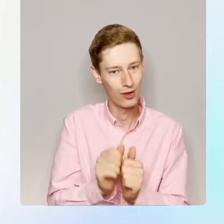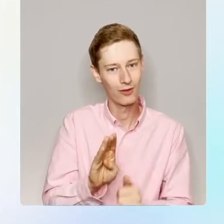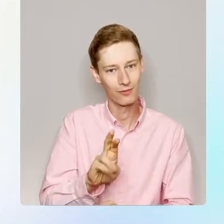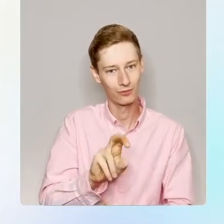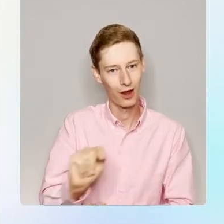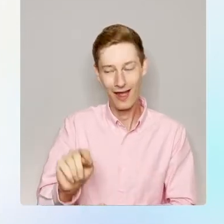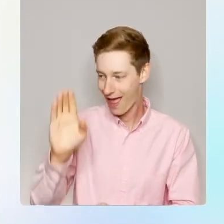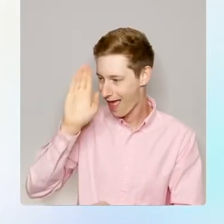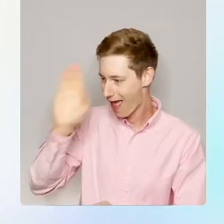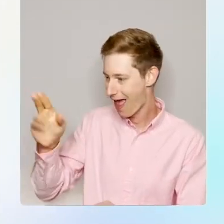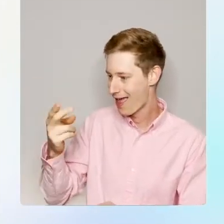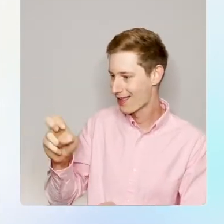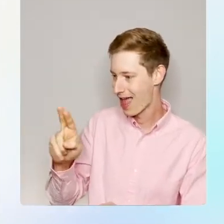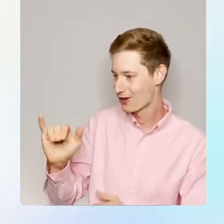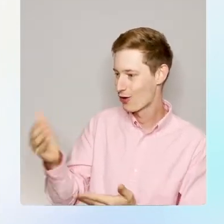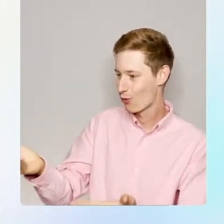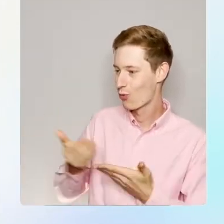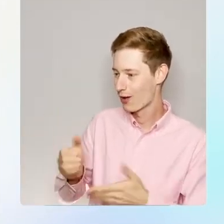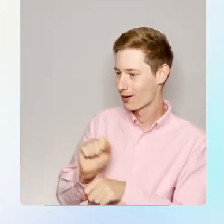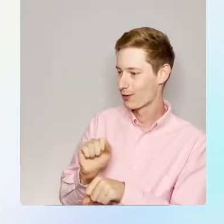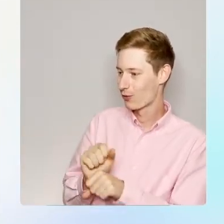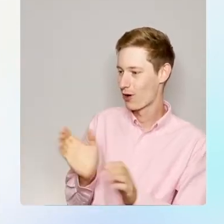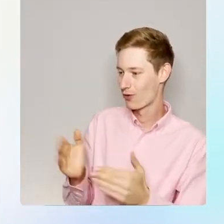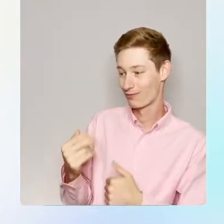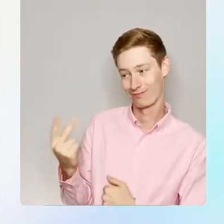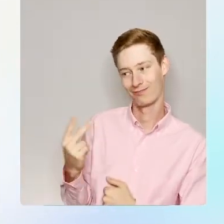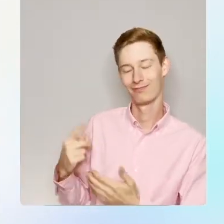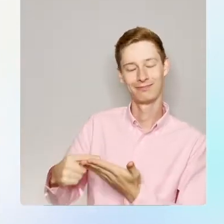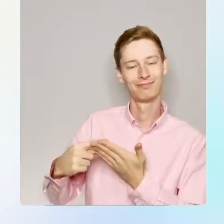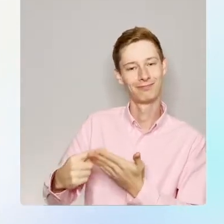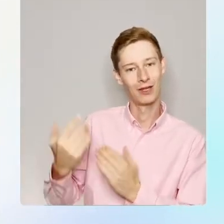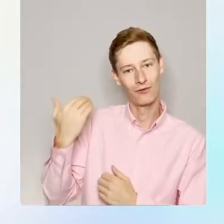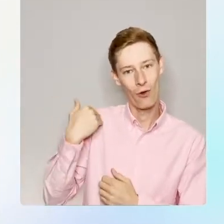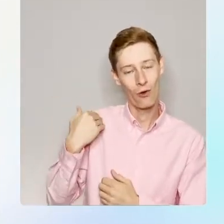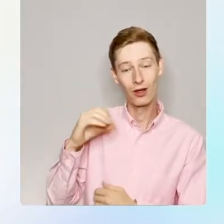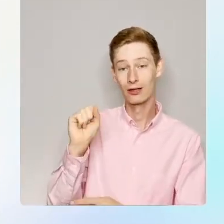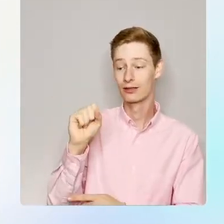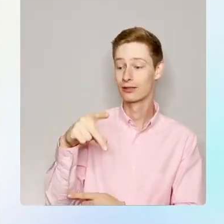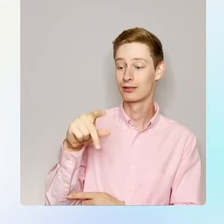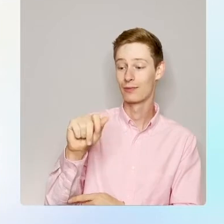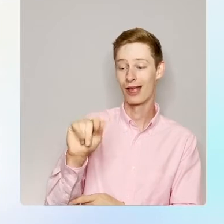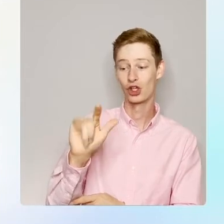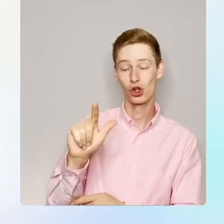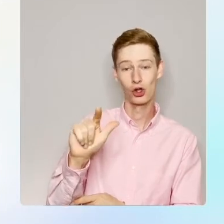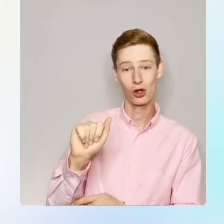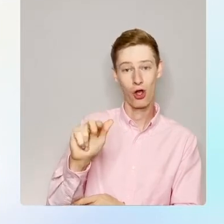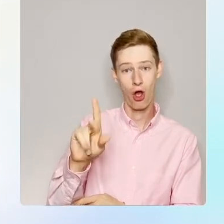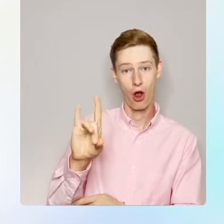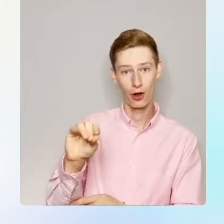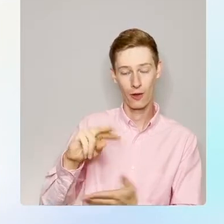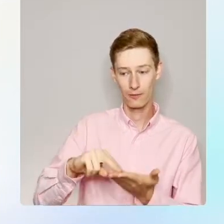Welcome to Workrooms. So, as we discussed earlier, Spatial Audio helps to localize my voice